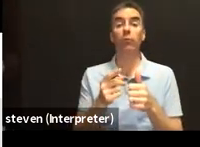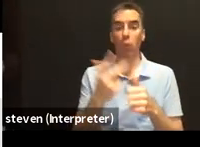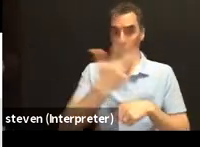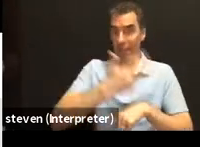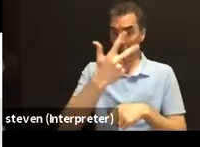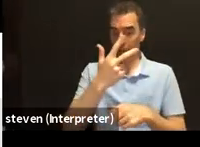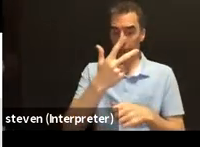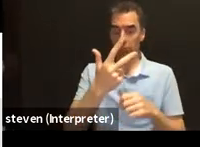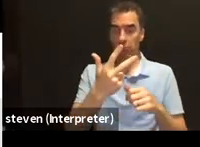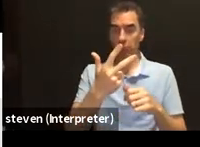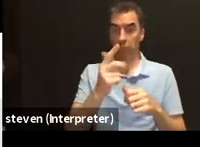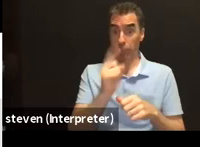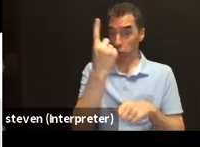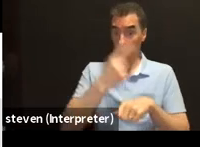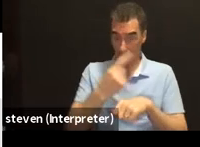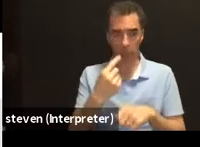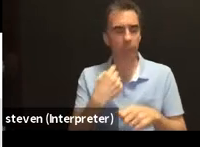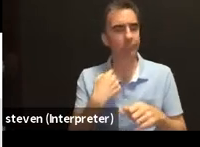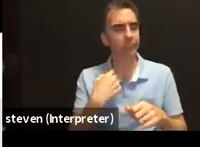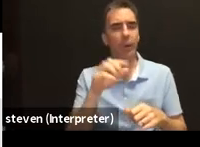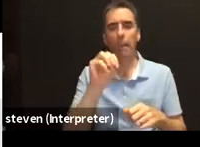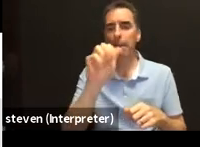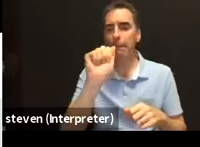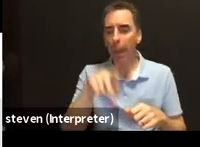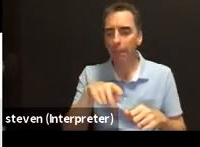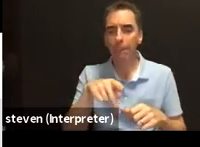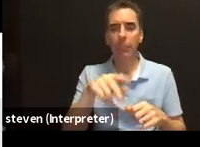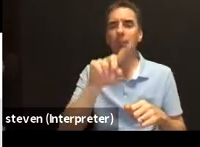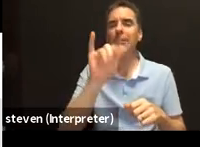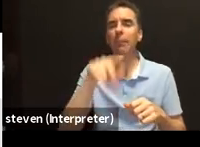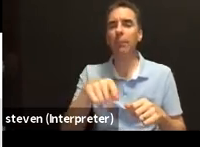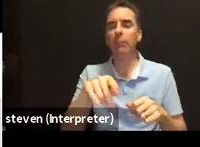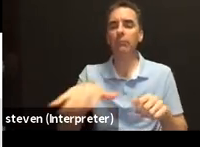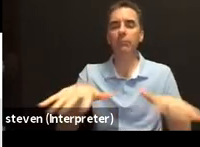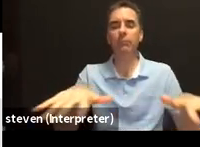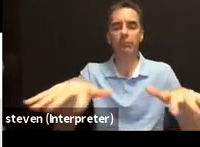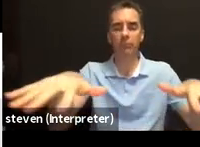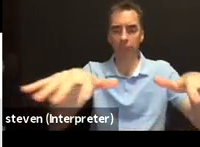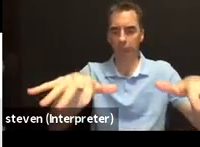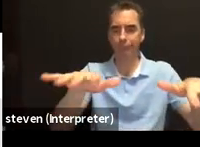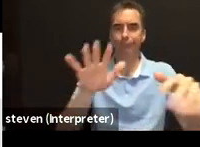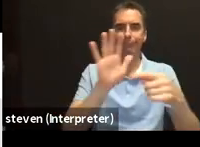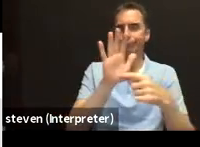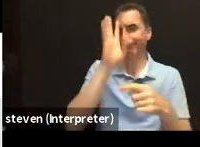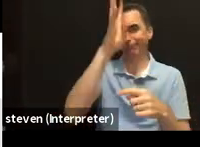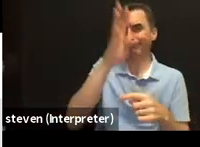maria.rodriguez: You just, you get a map and we divided by different zip codes. So you get assigned a zip code, you go out in Fresno or Madeira.